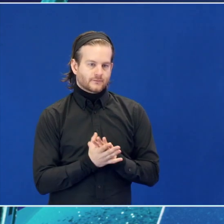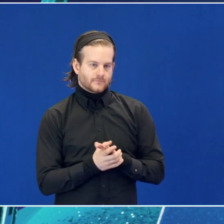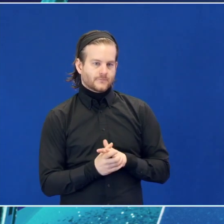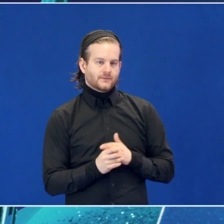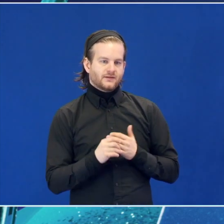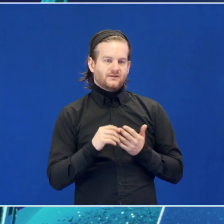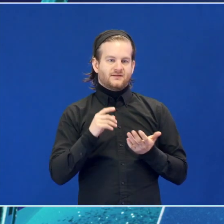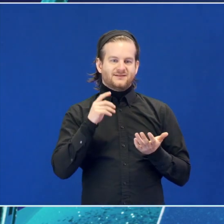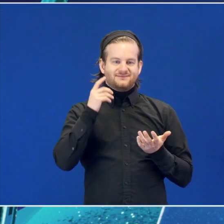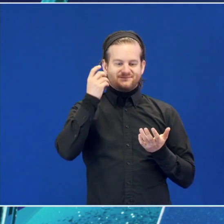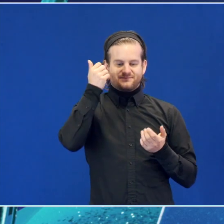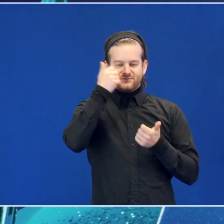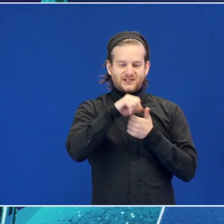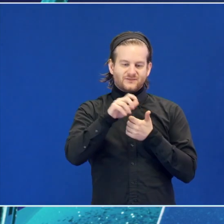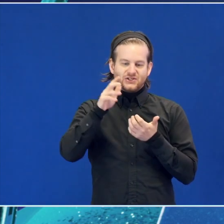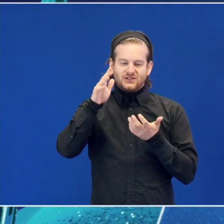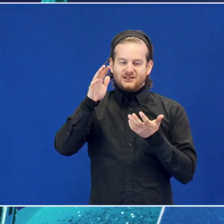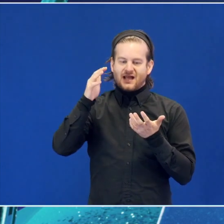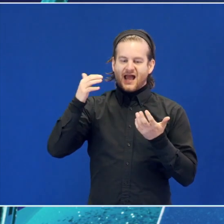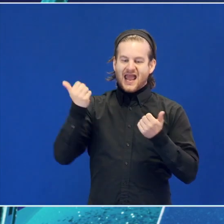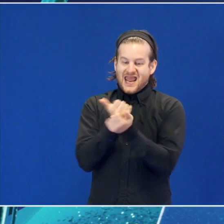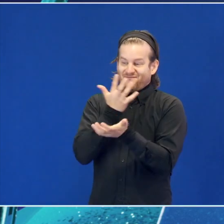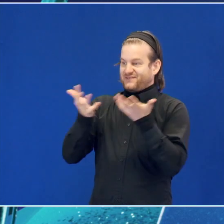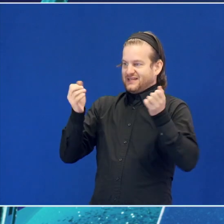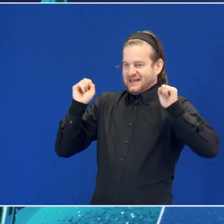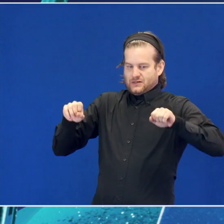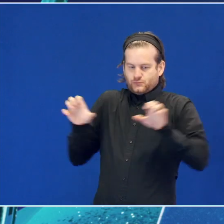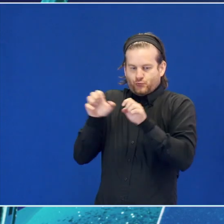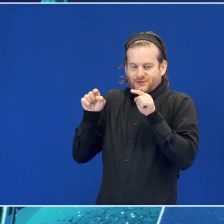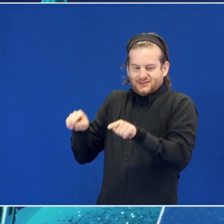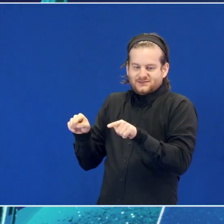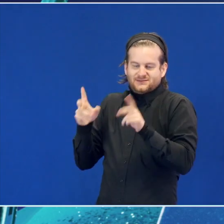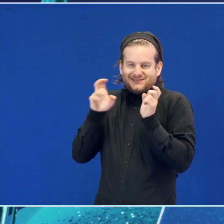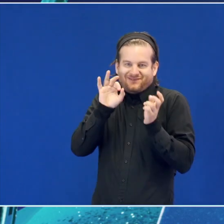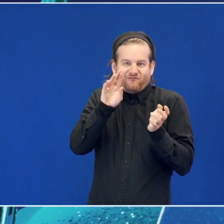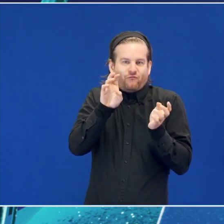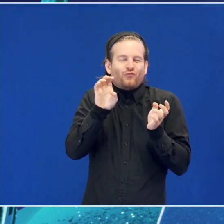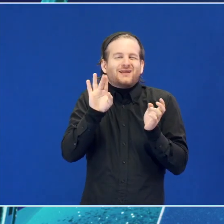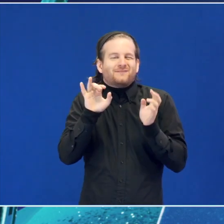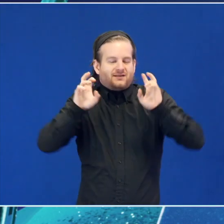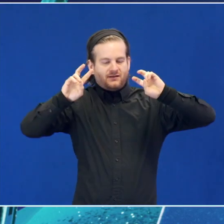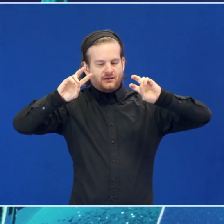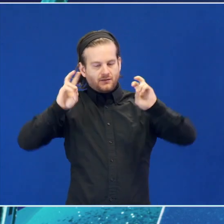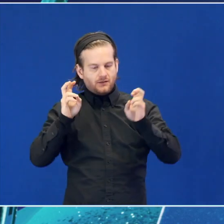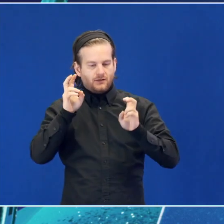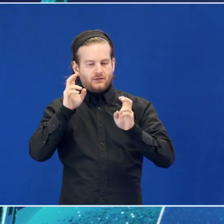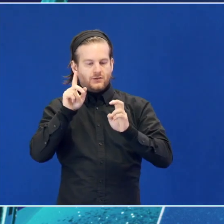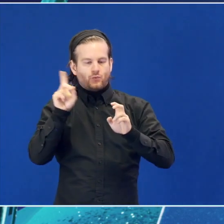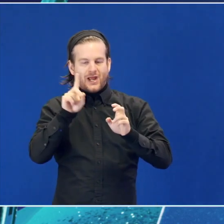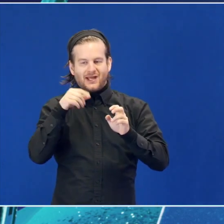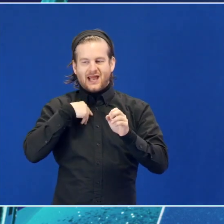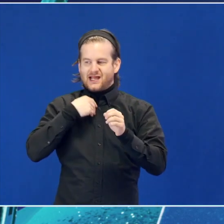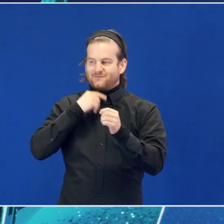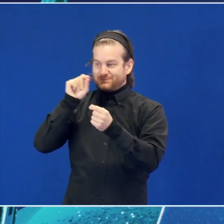I mean, there are certain things we can do that are almost --